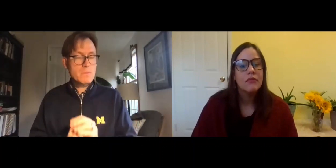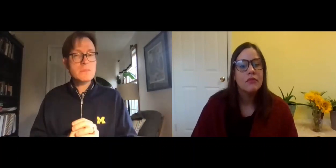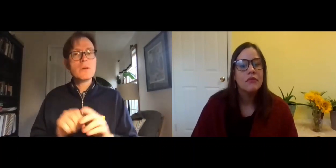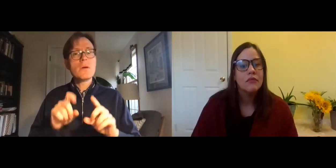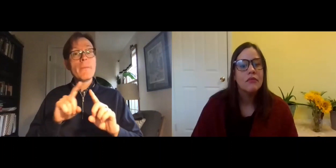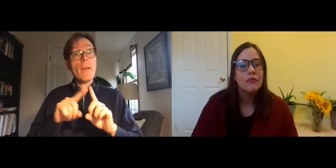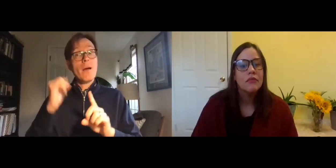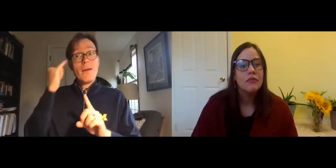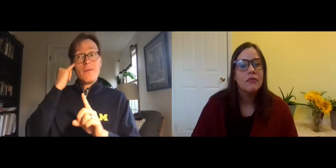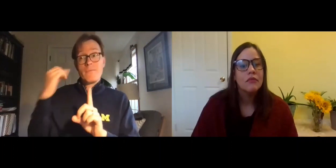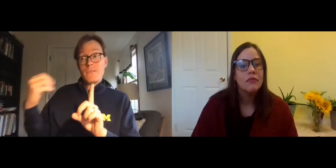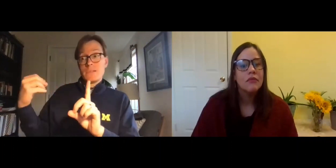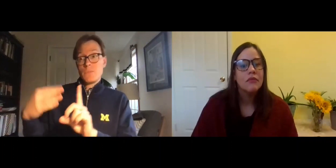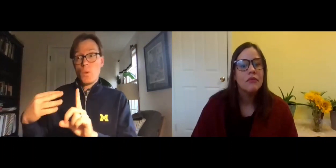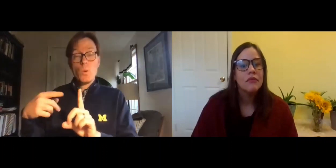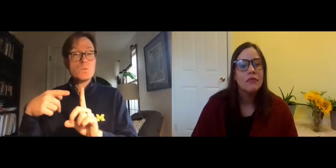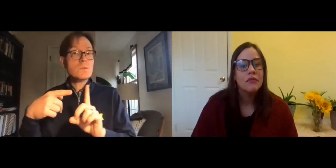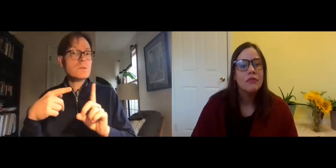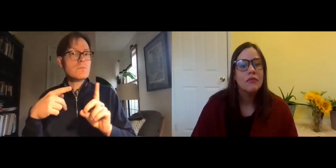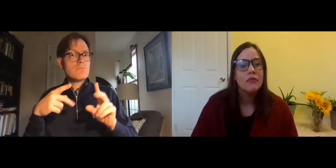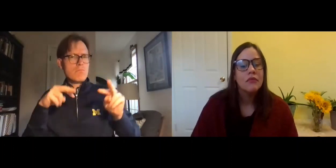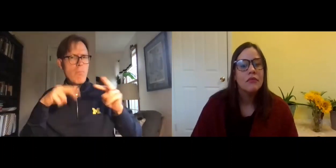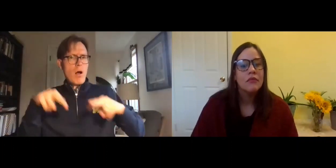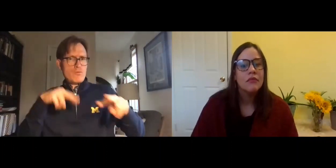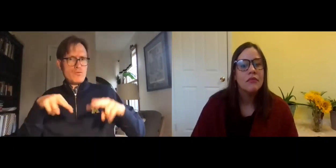or taste, those are just some examples of what you might notice.